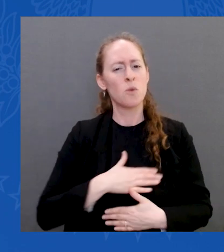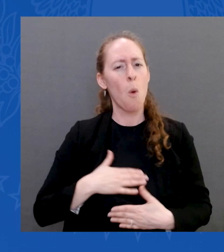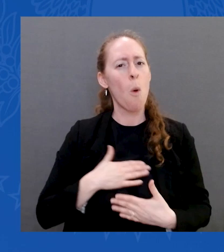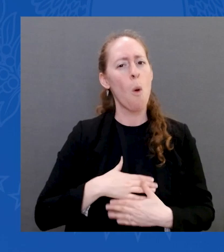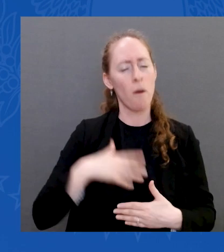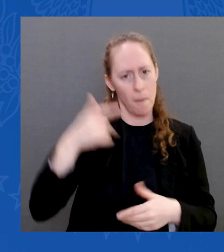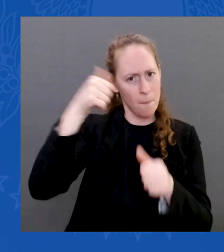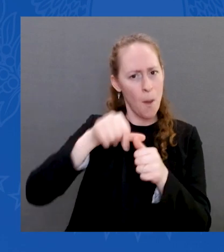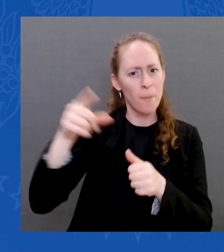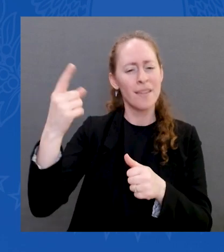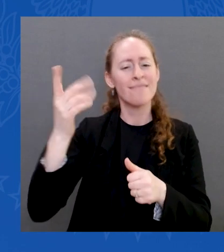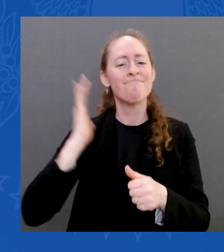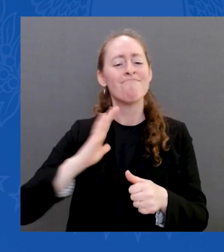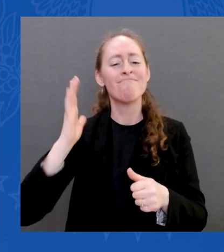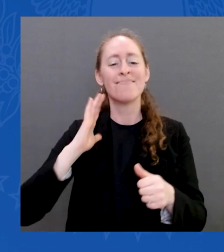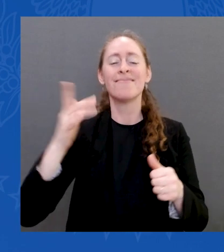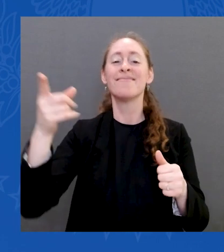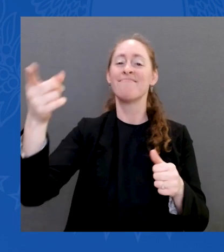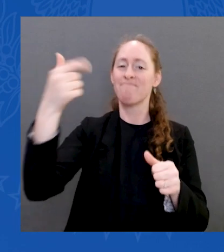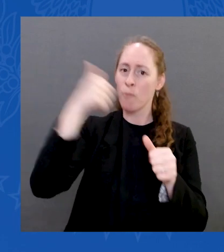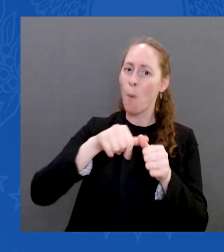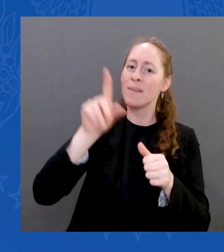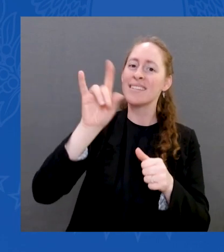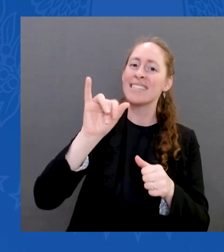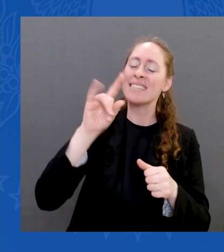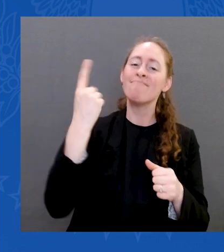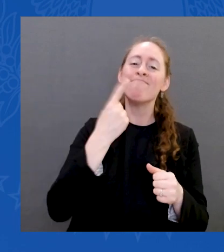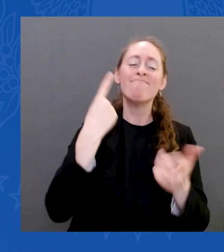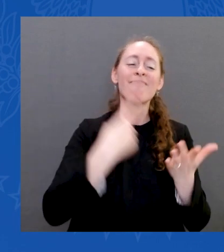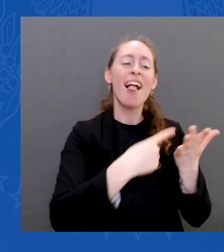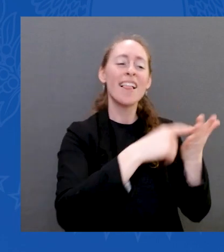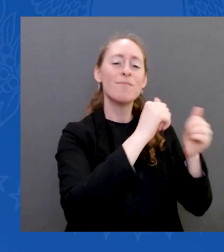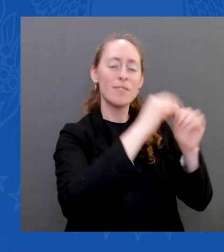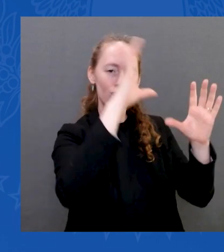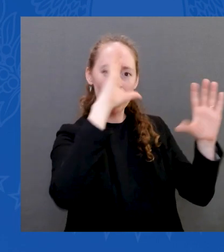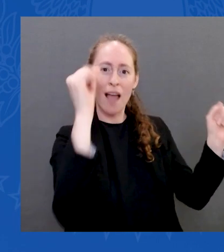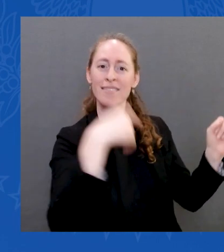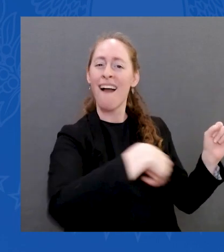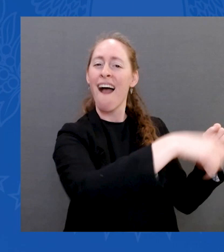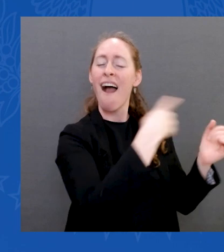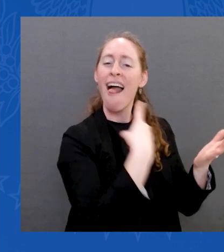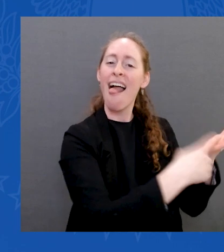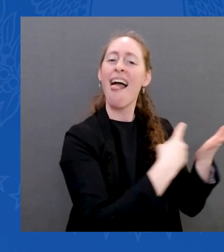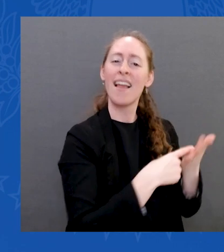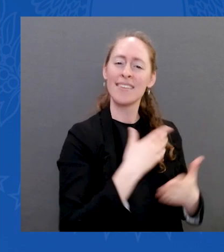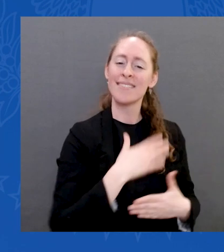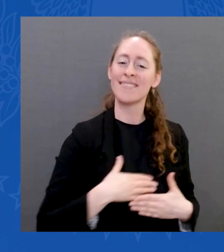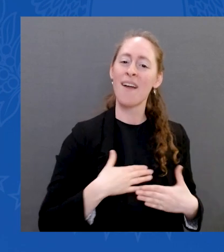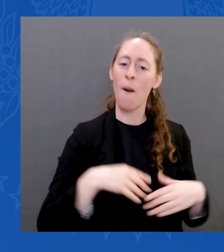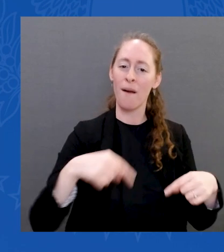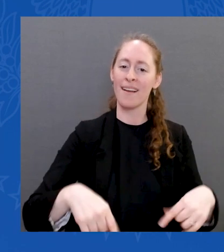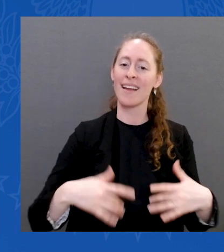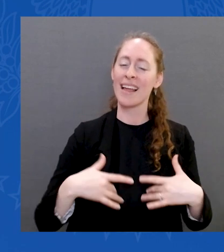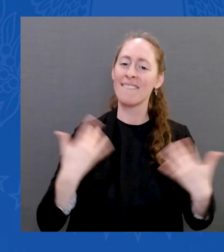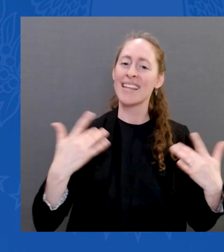Over -- over the past two years, though, the entire country has witnessed the extraordinary dedication and resolve of our nation's teachers.